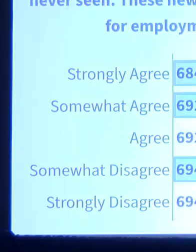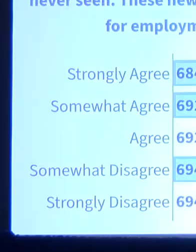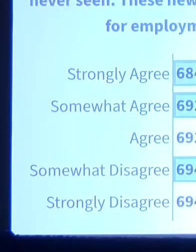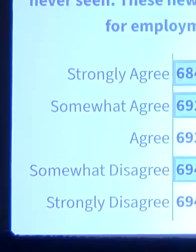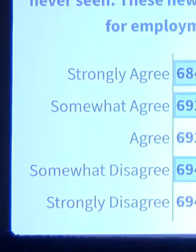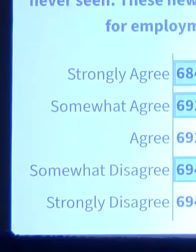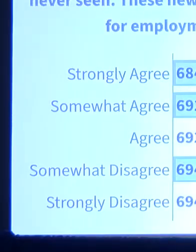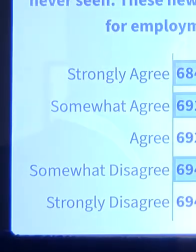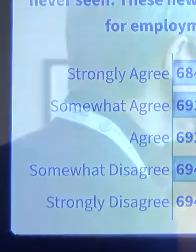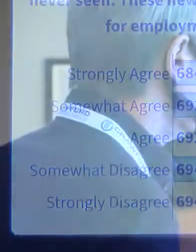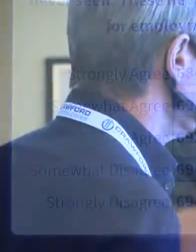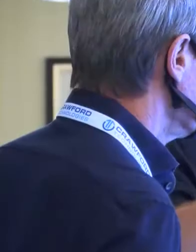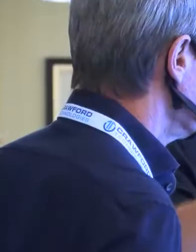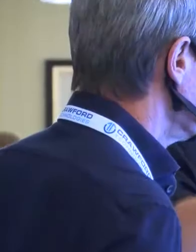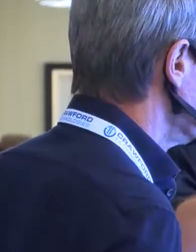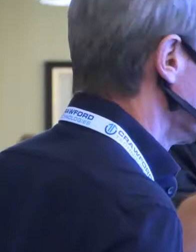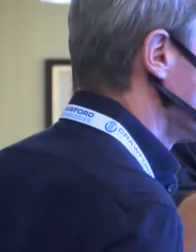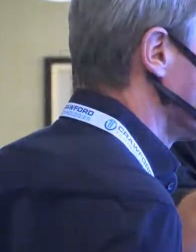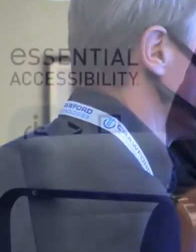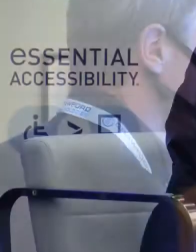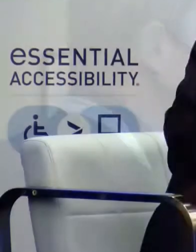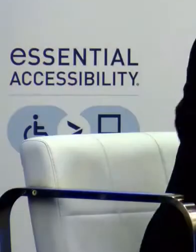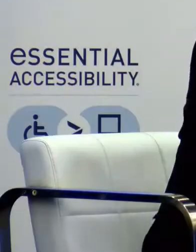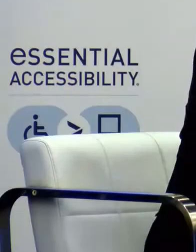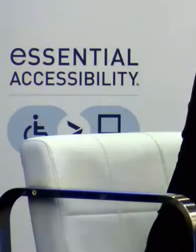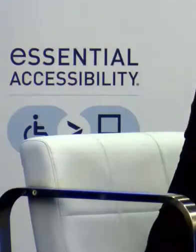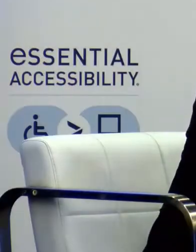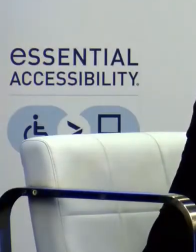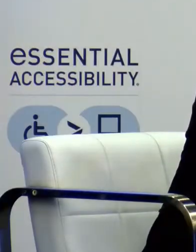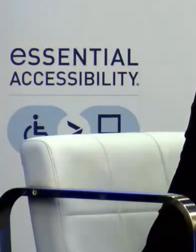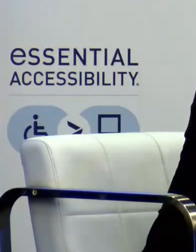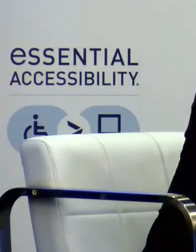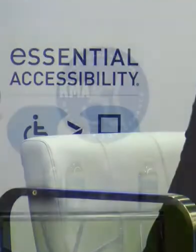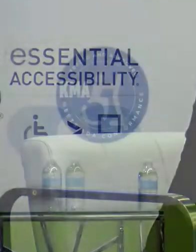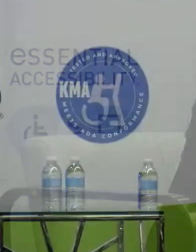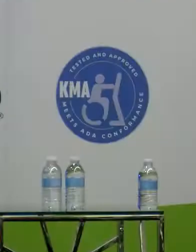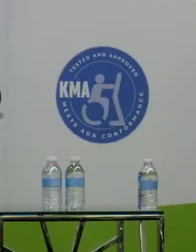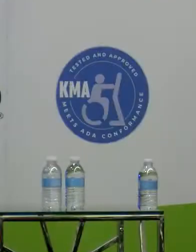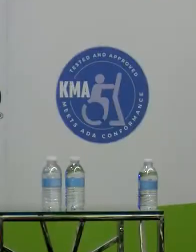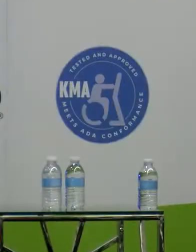instant polls, brainstorming, and live debates among advocacy leaders, business executives